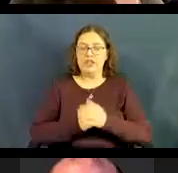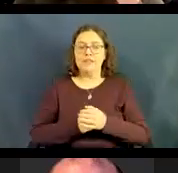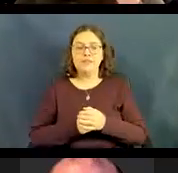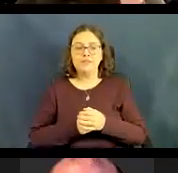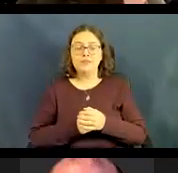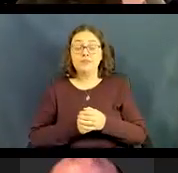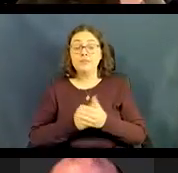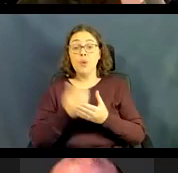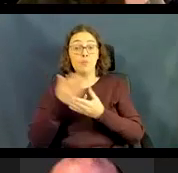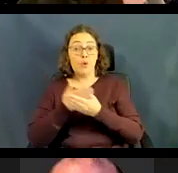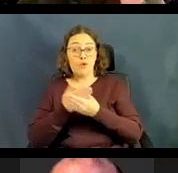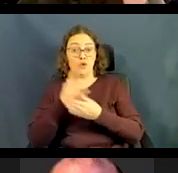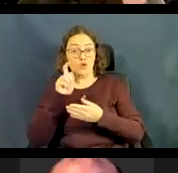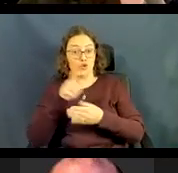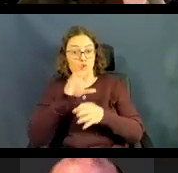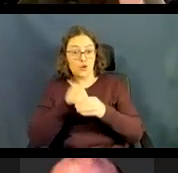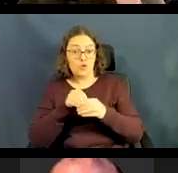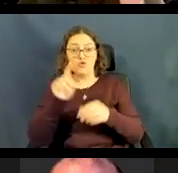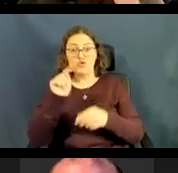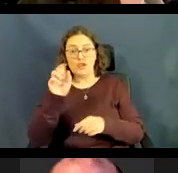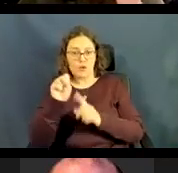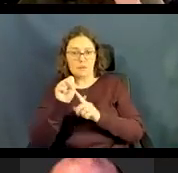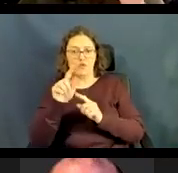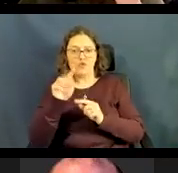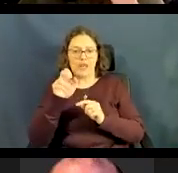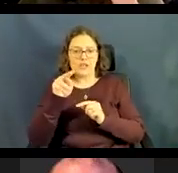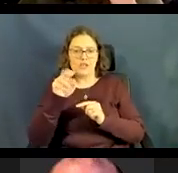as you work in Google sites, Google is saving the information for you.